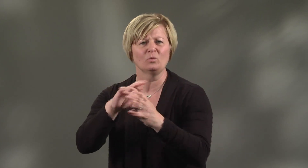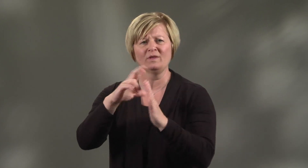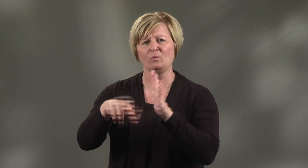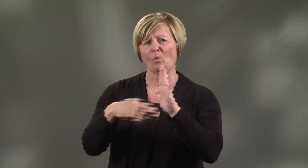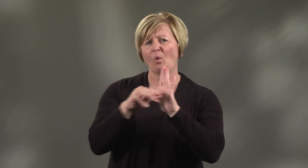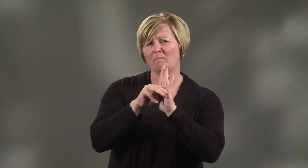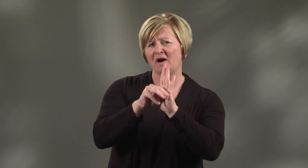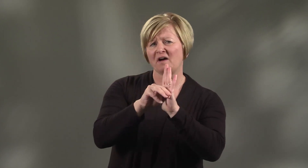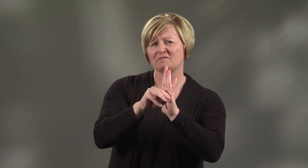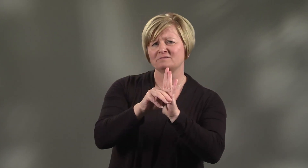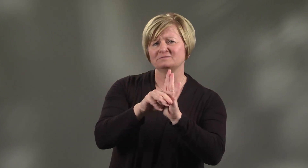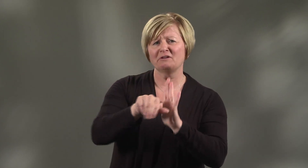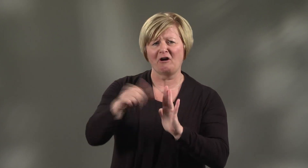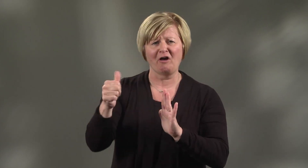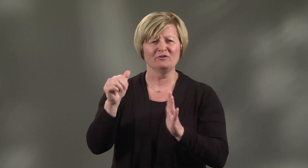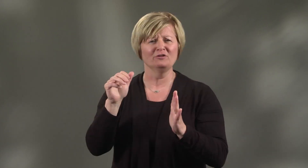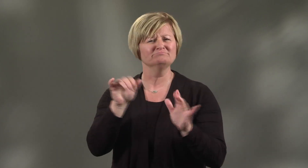and other similar experiences.